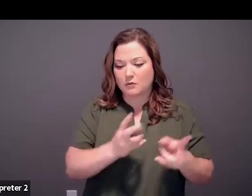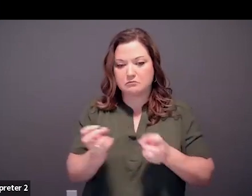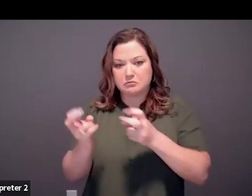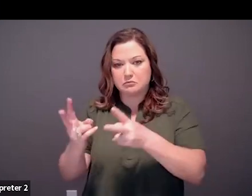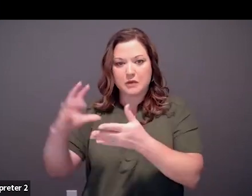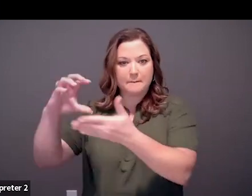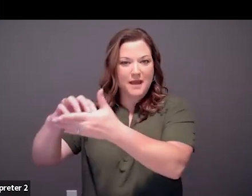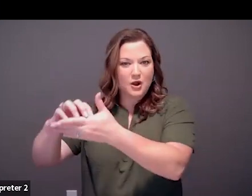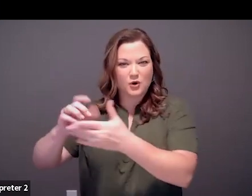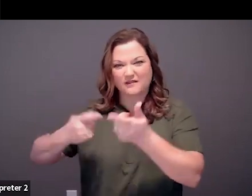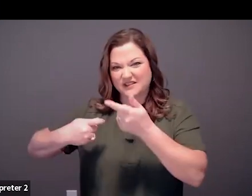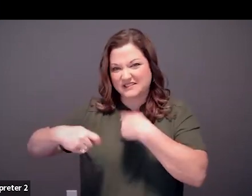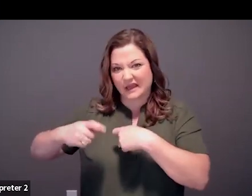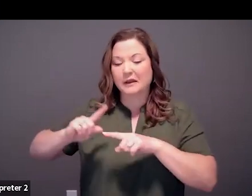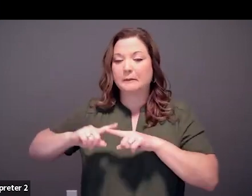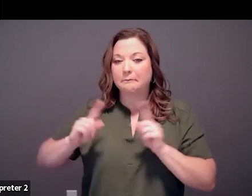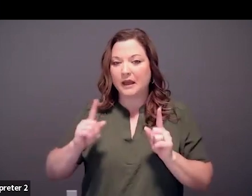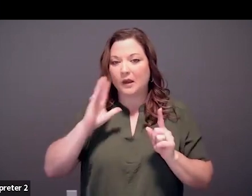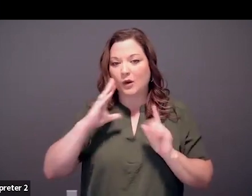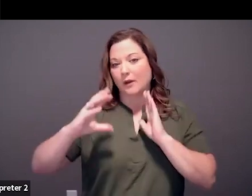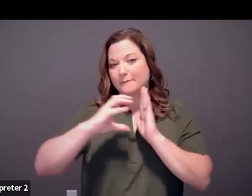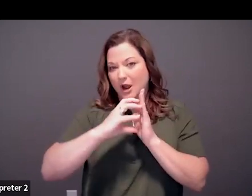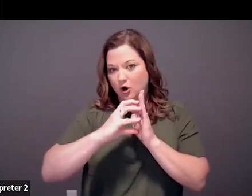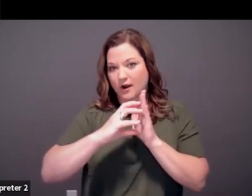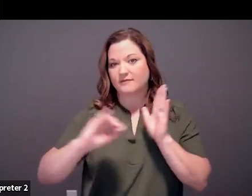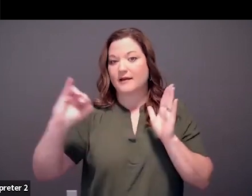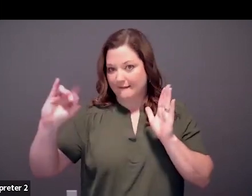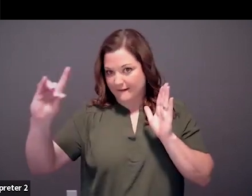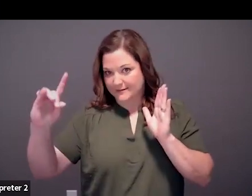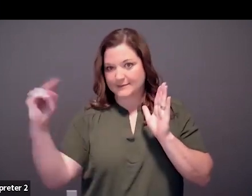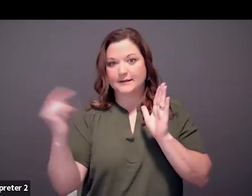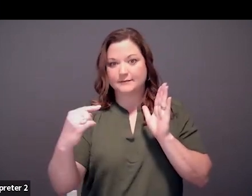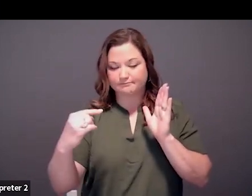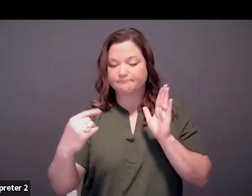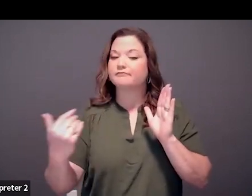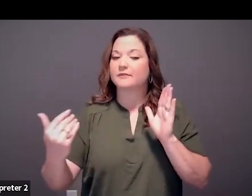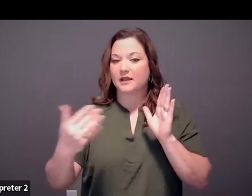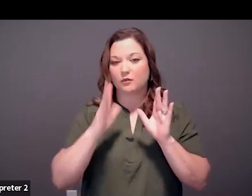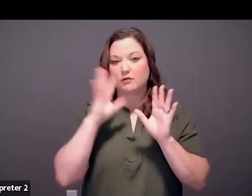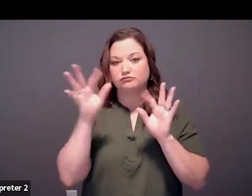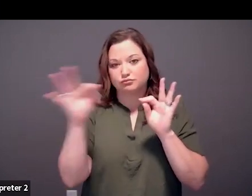but I'll do a paragraph. I'll give it an ID. It'll say what it needs to say and then in the input,